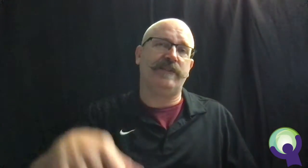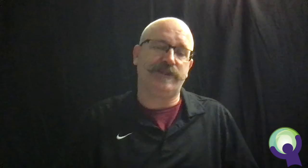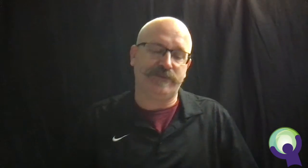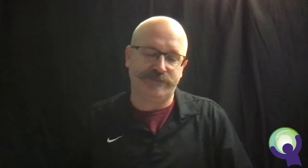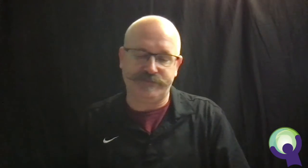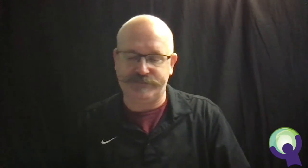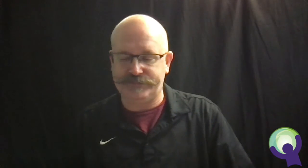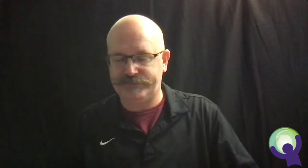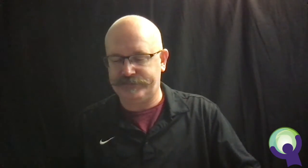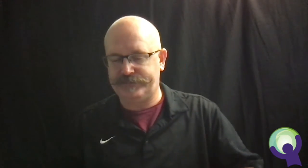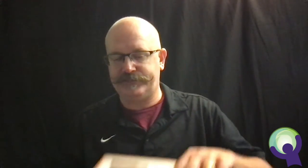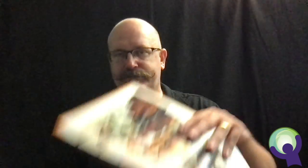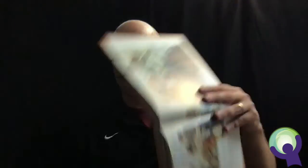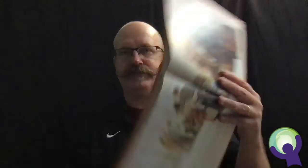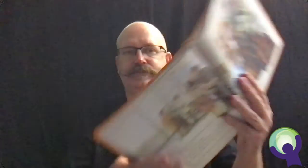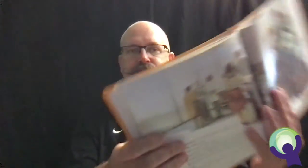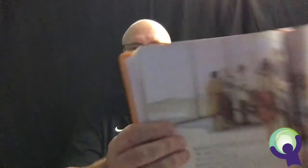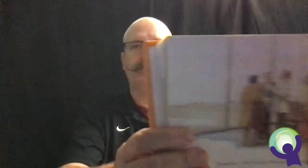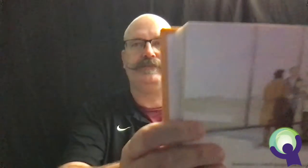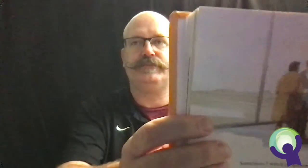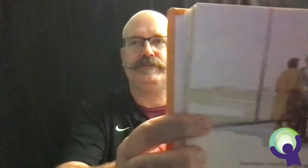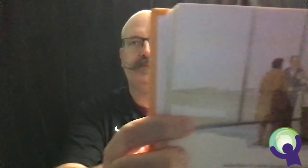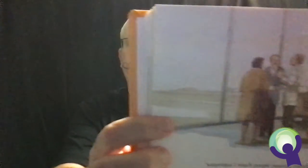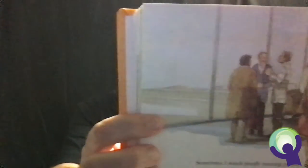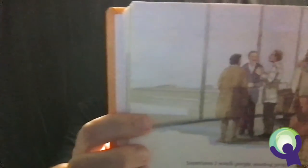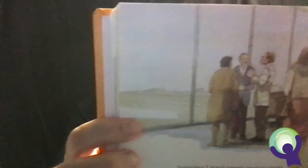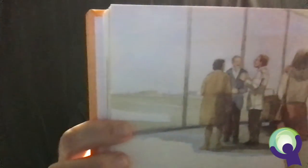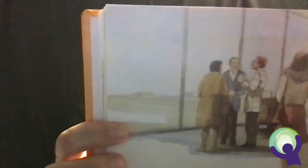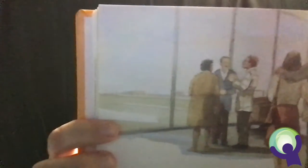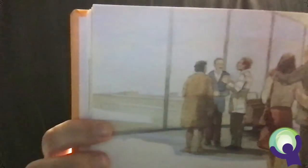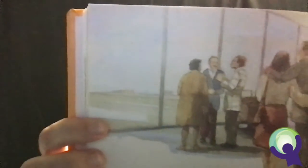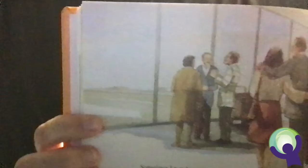I think Dad and I will be here forever.